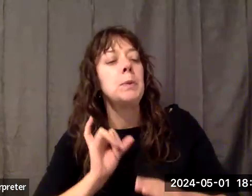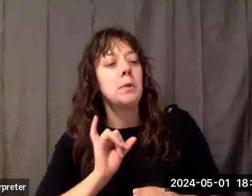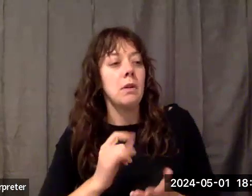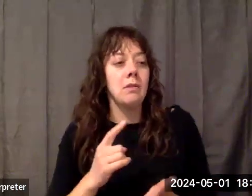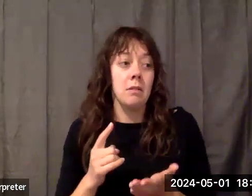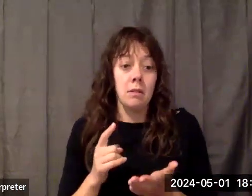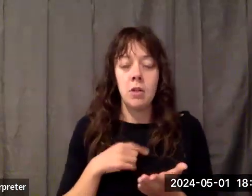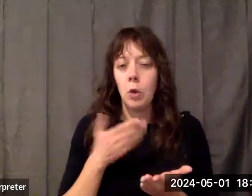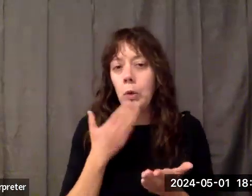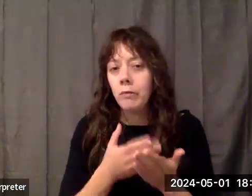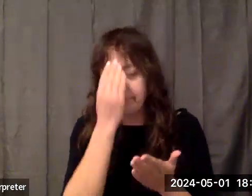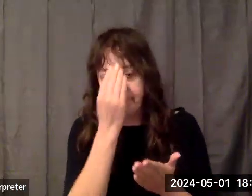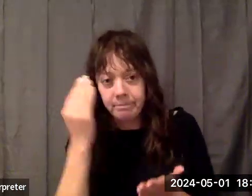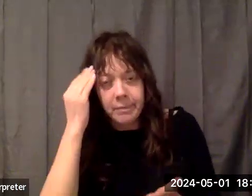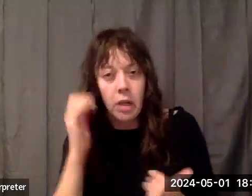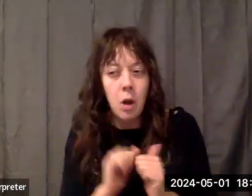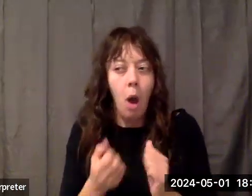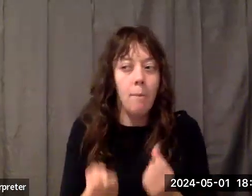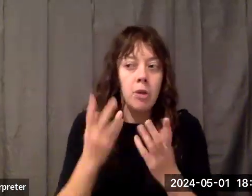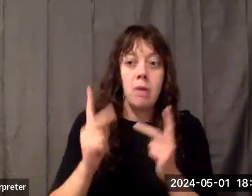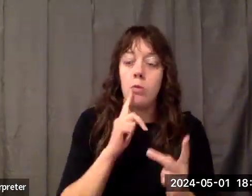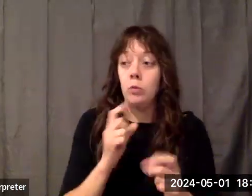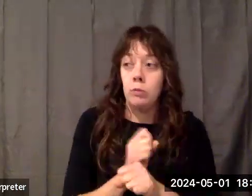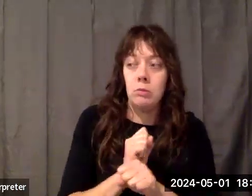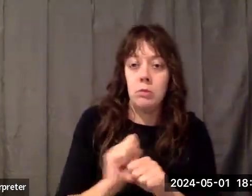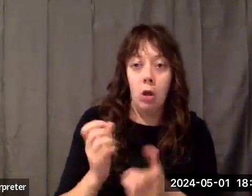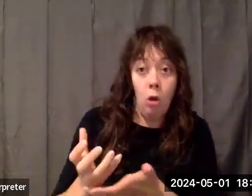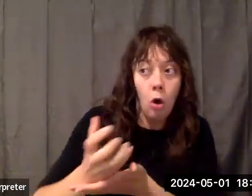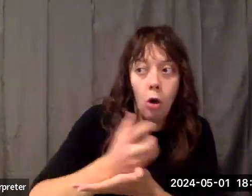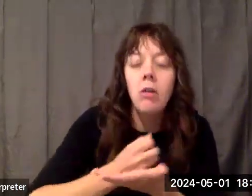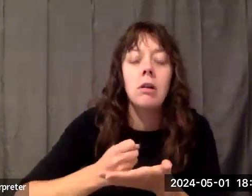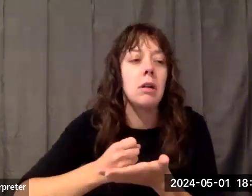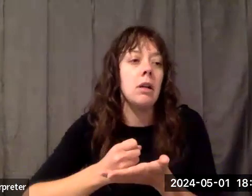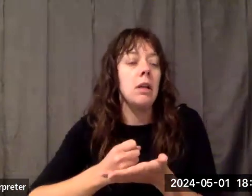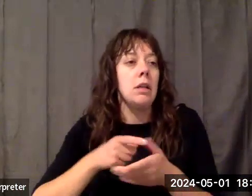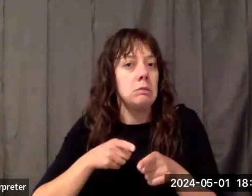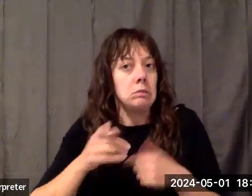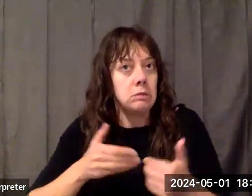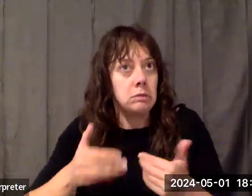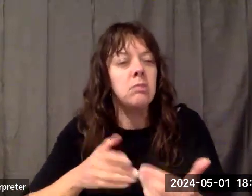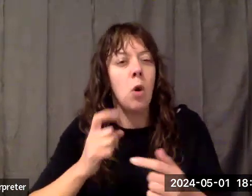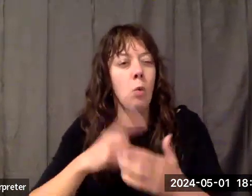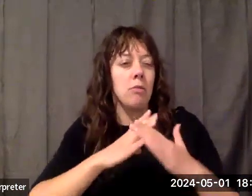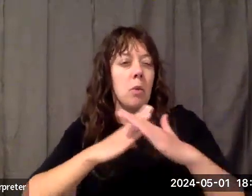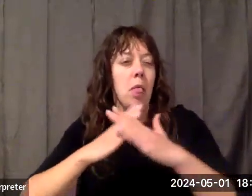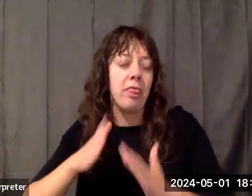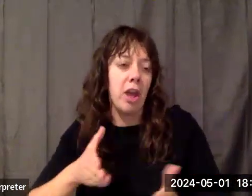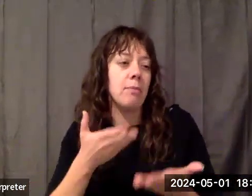and providing services, behavioral health support to Washingtonian. So thank you for that feedback. Perfect. And what a,